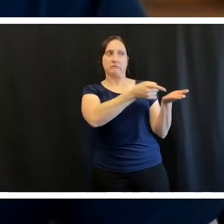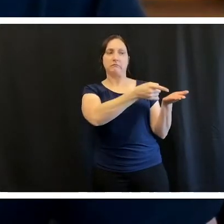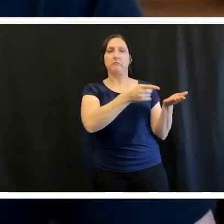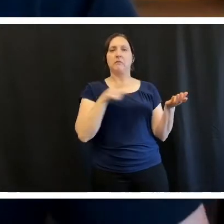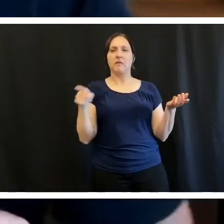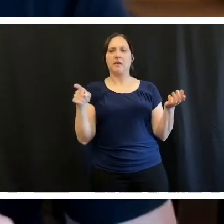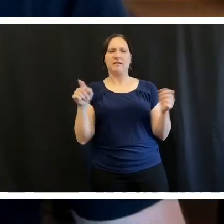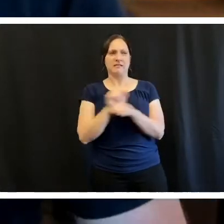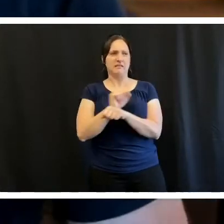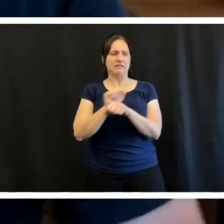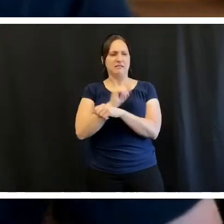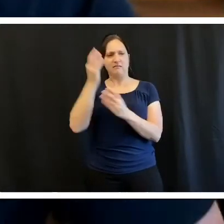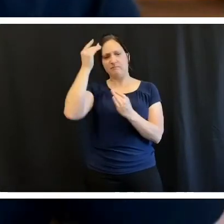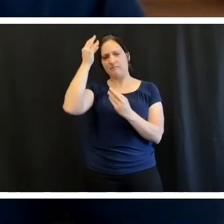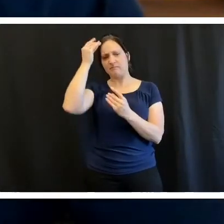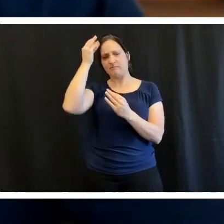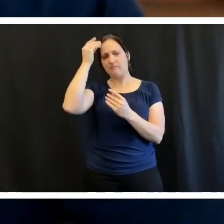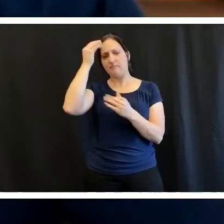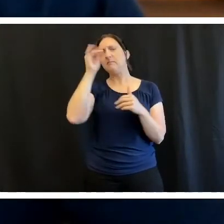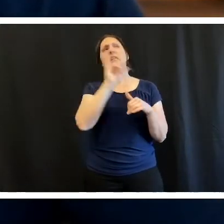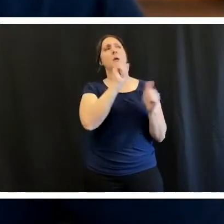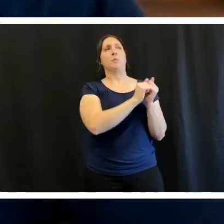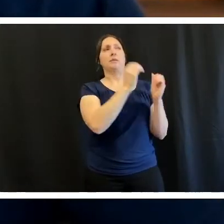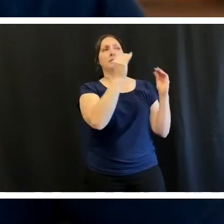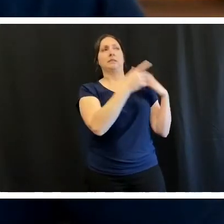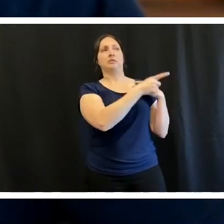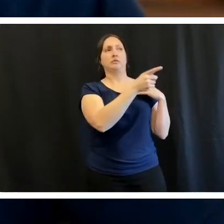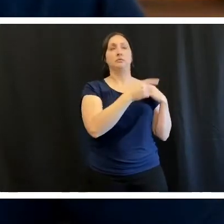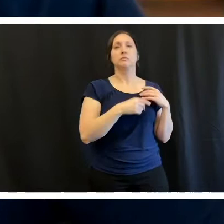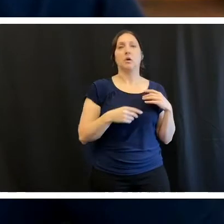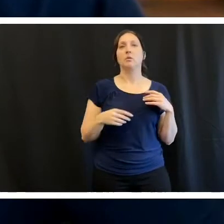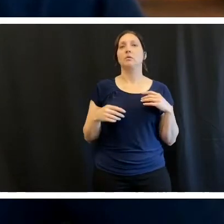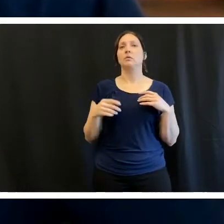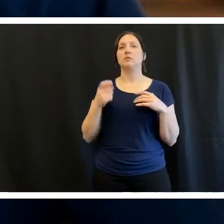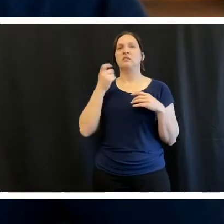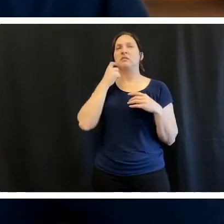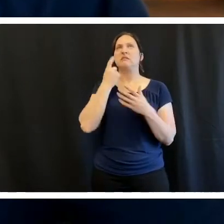So, over the last couple of weeks after the pandemic hit,